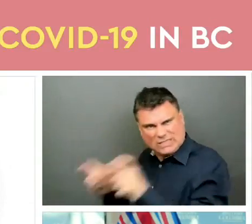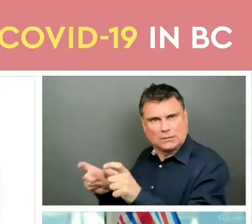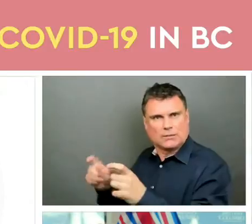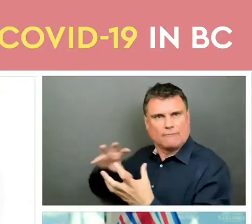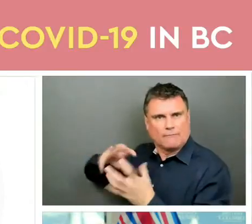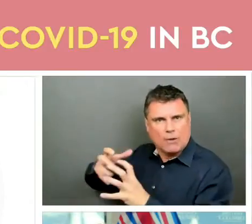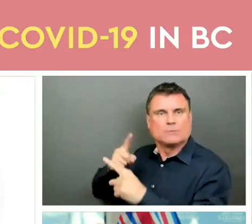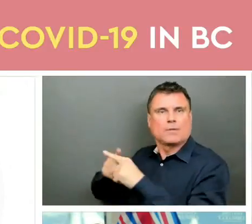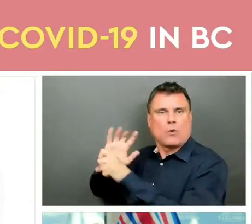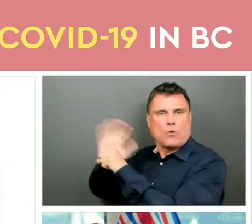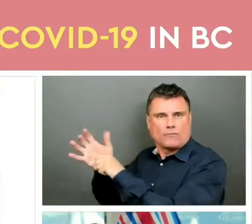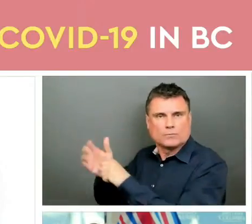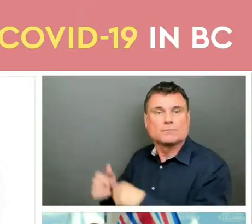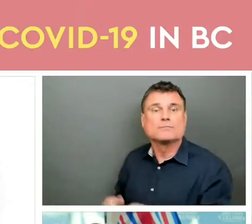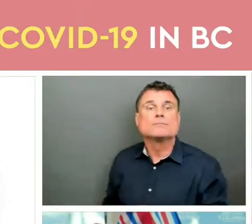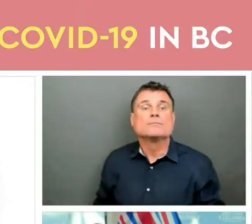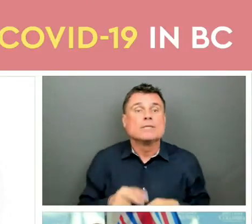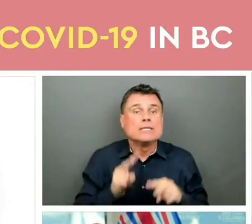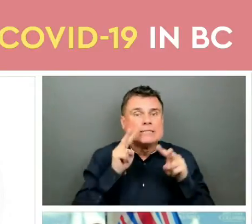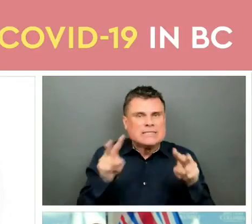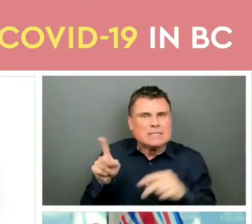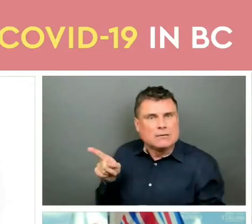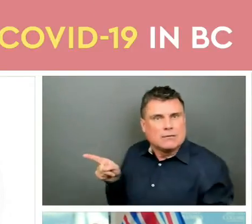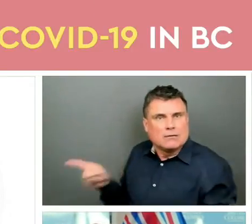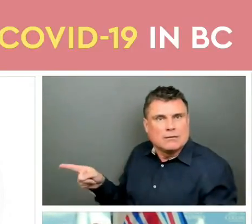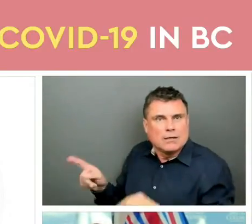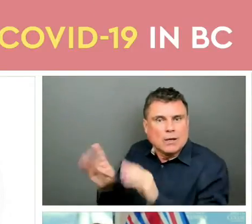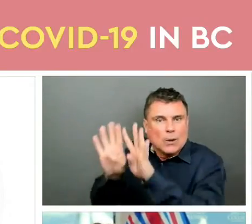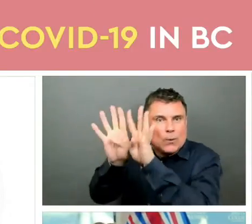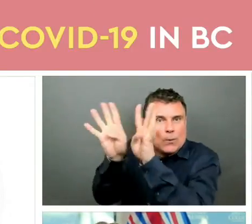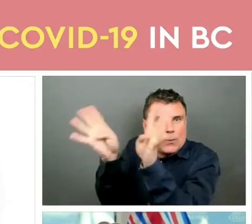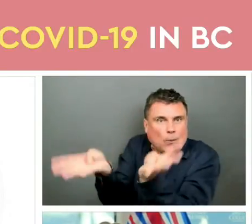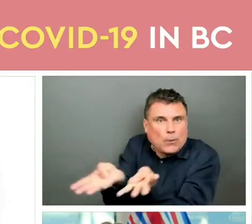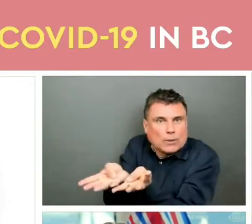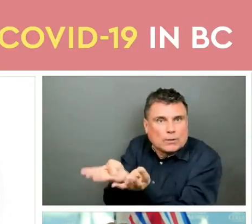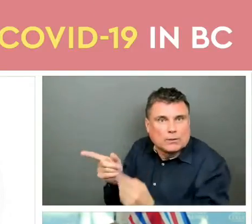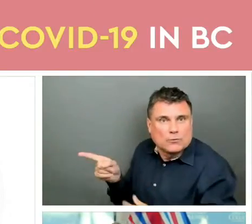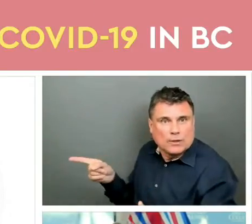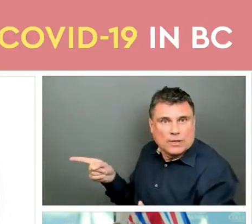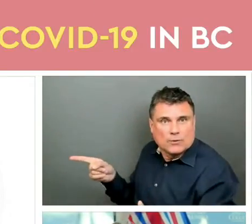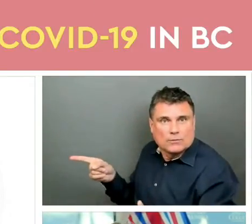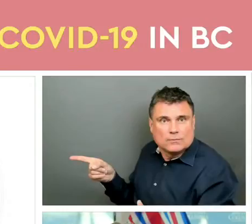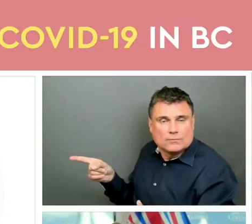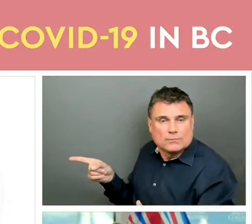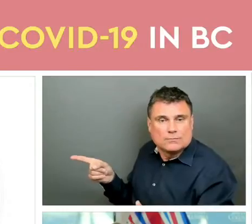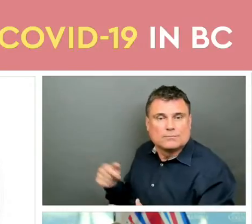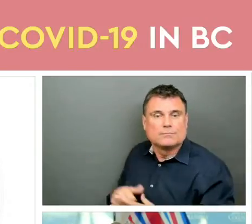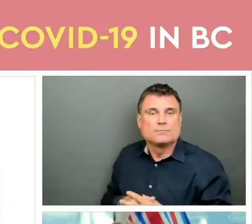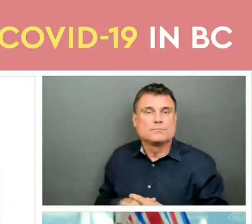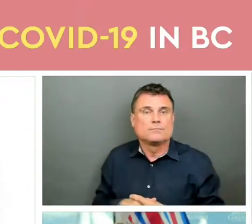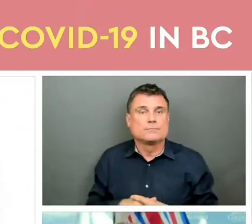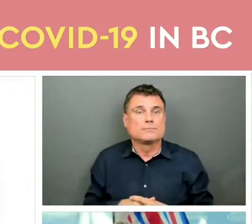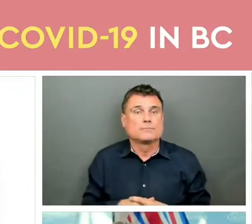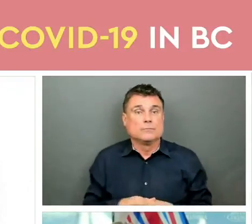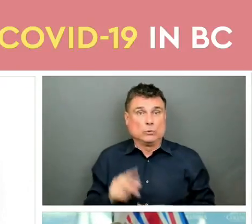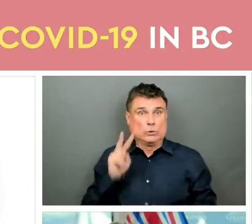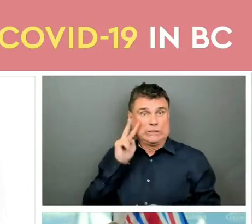We have shown some of these over time in the last few months, and as late as -- or as early as last March